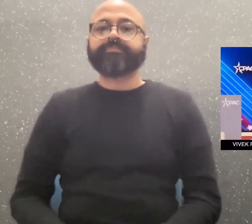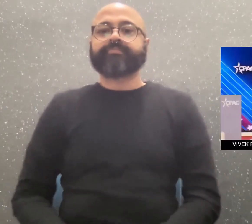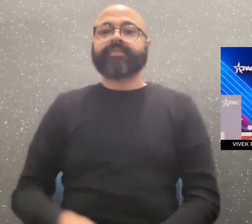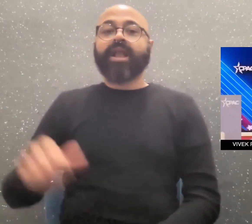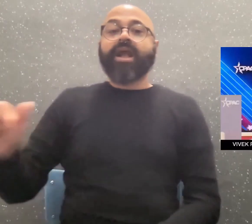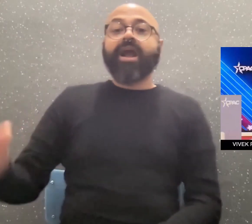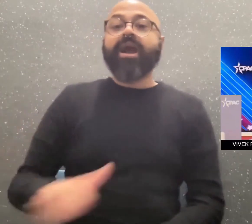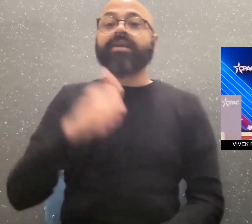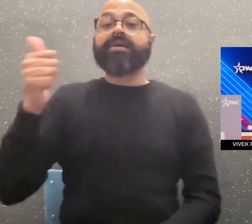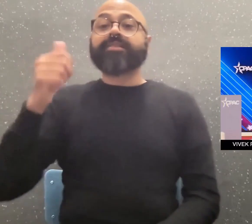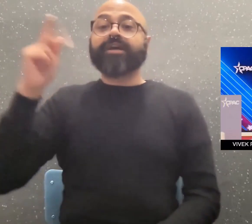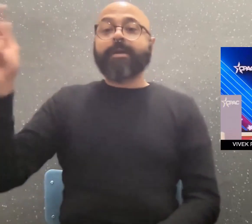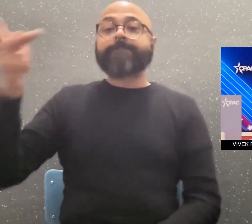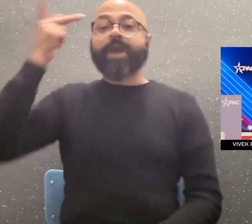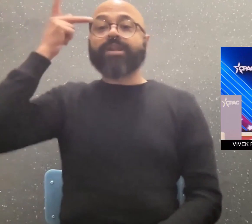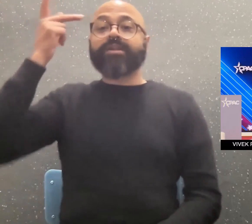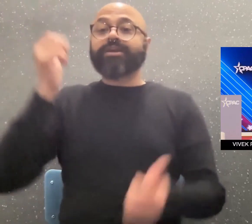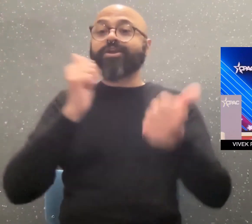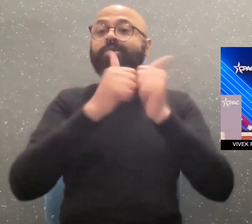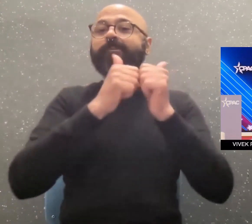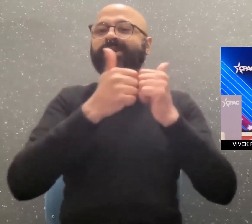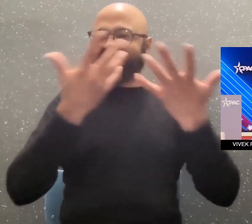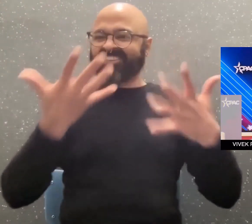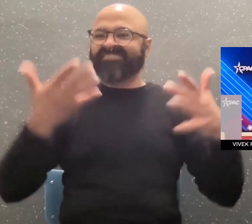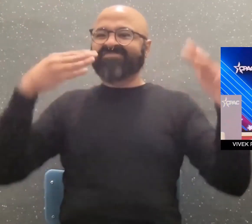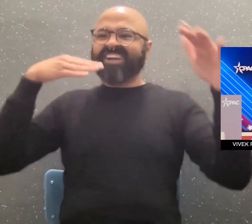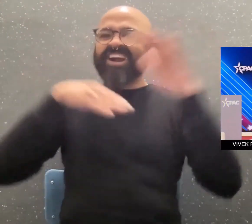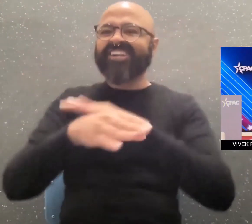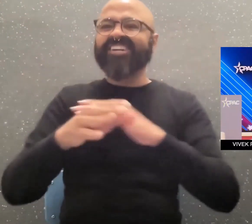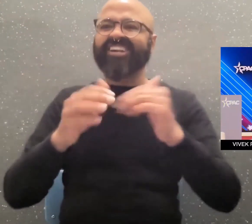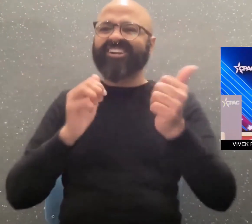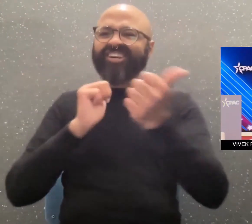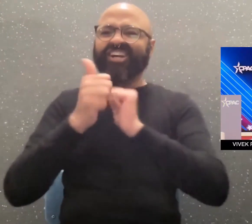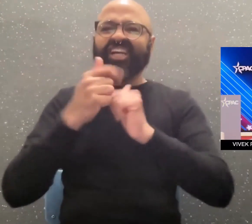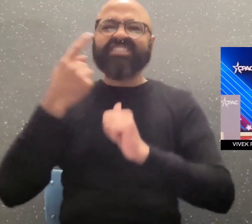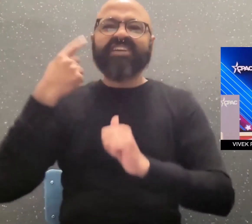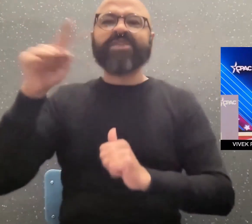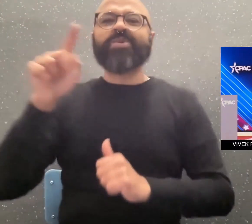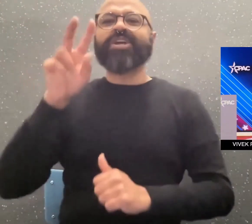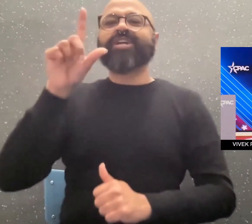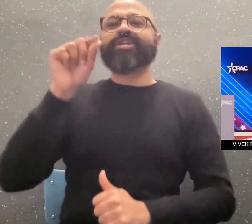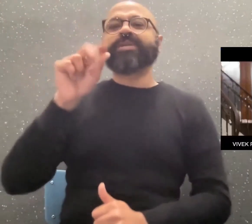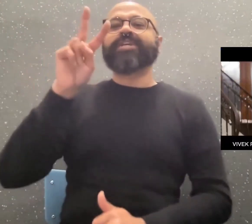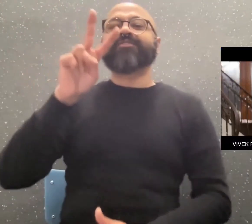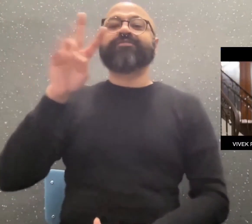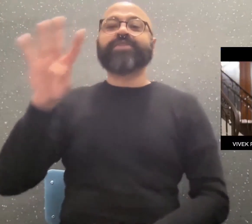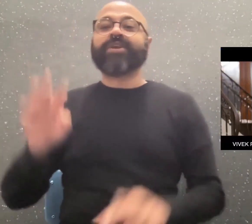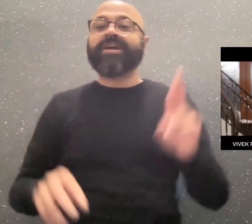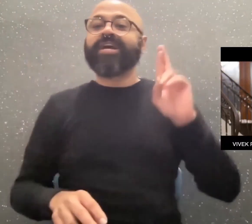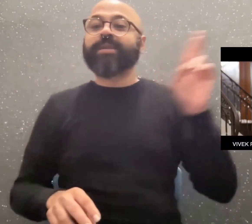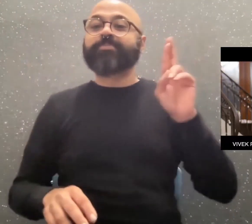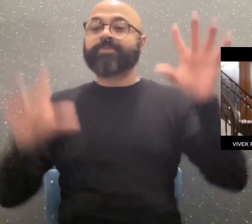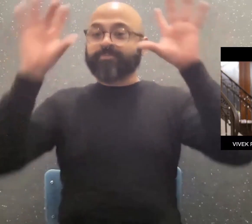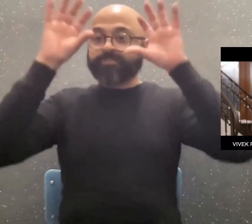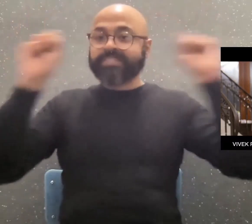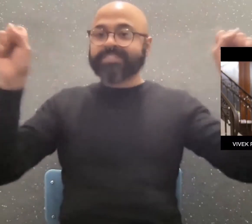another political contender has entered the race for the 2024 Republican presidential nomination